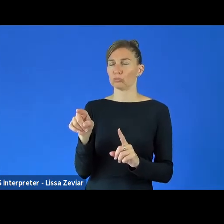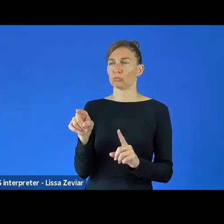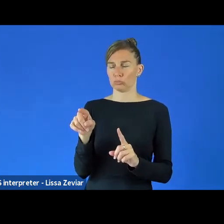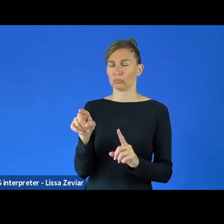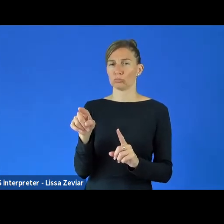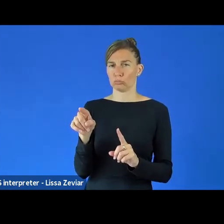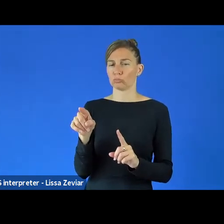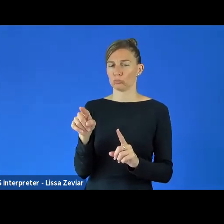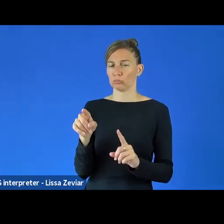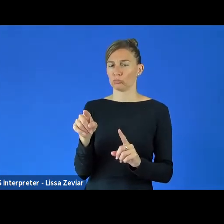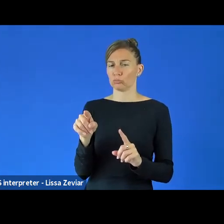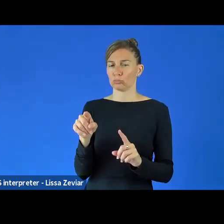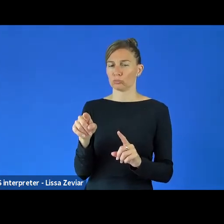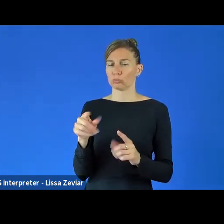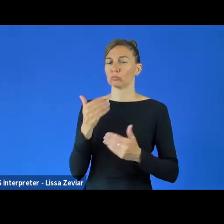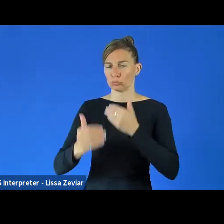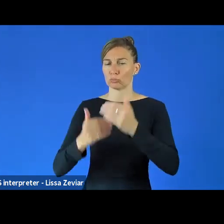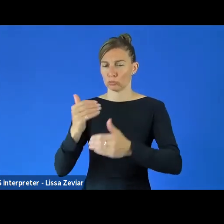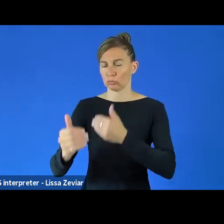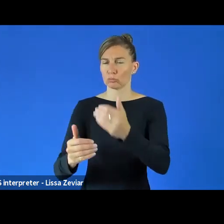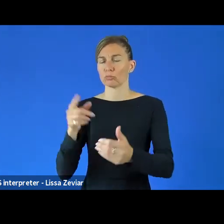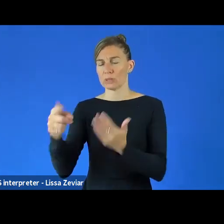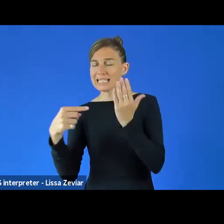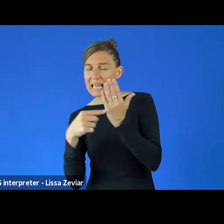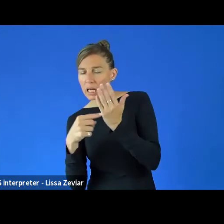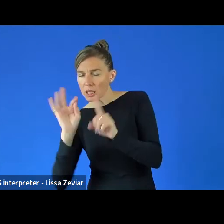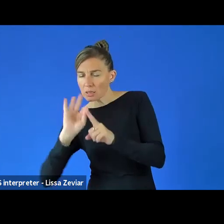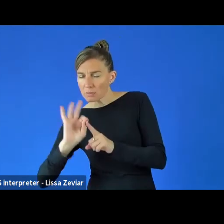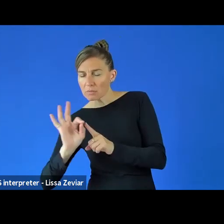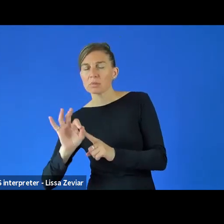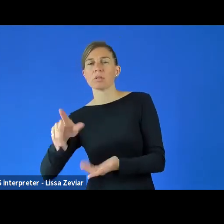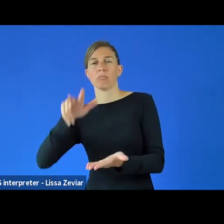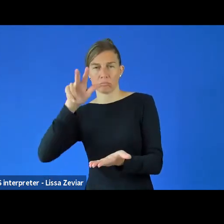technical specifications to also give presumption of conformity.